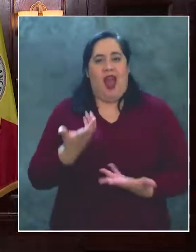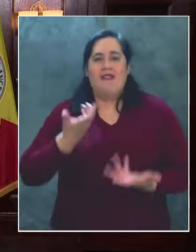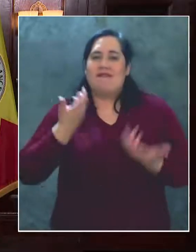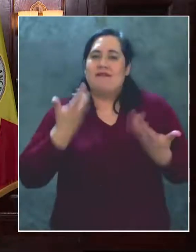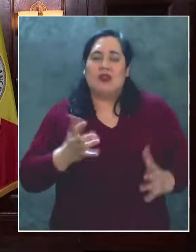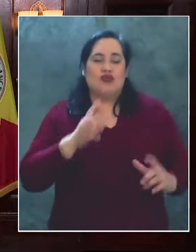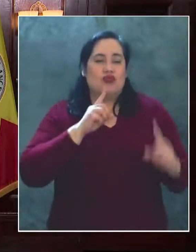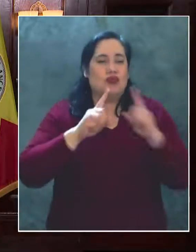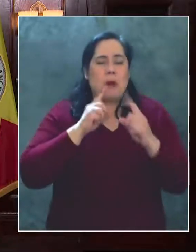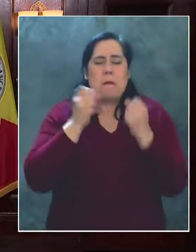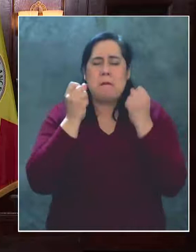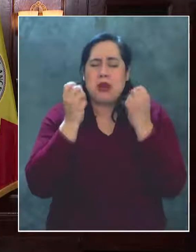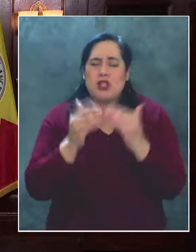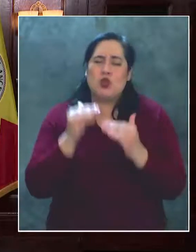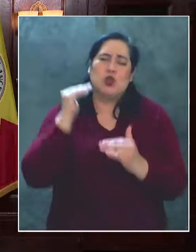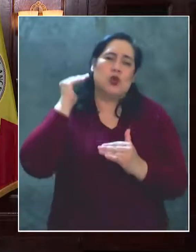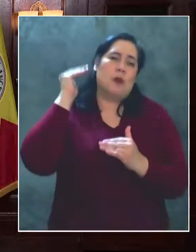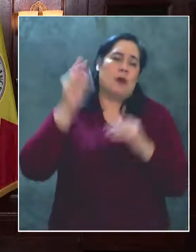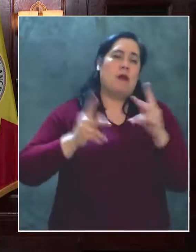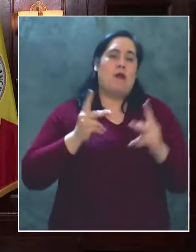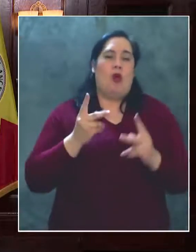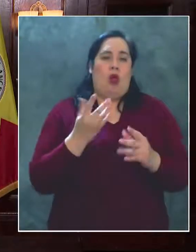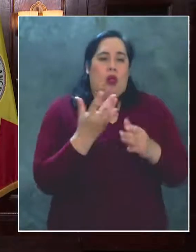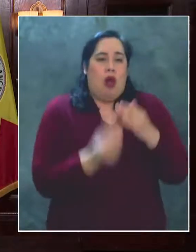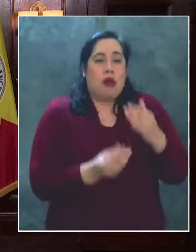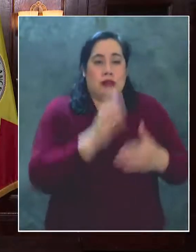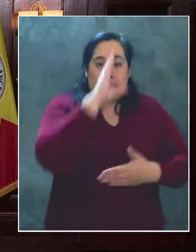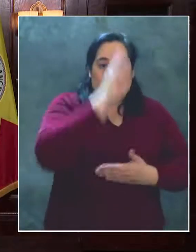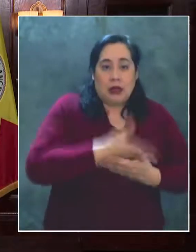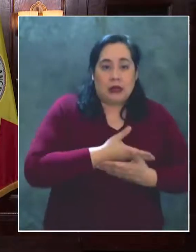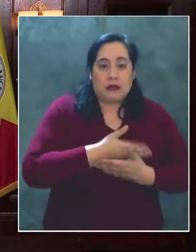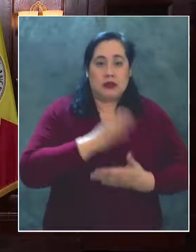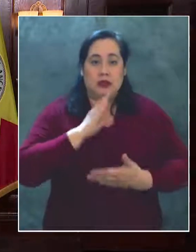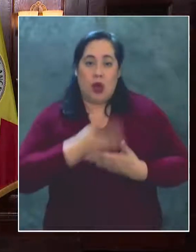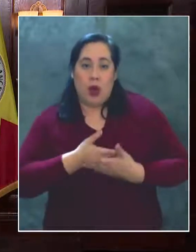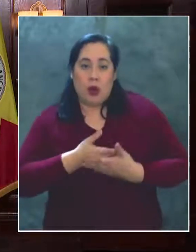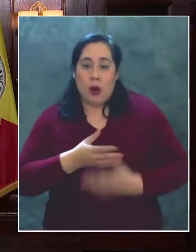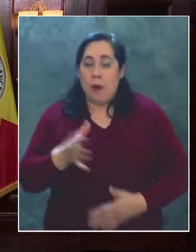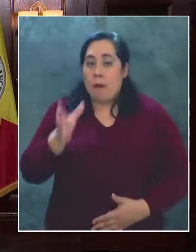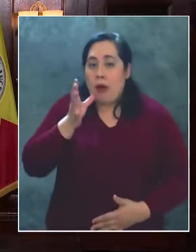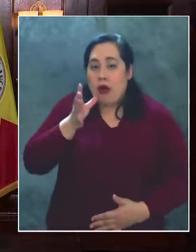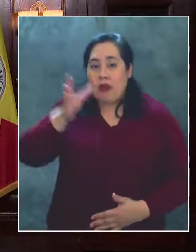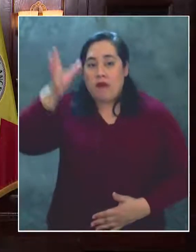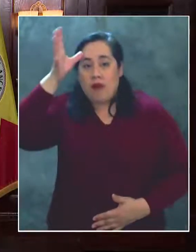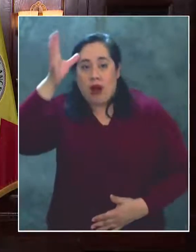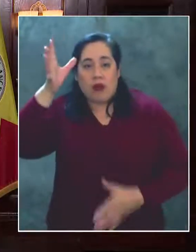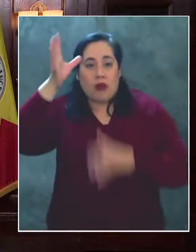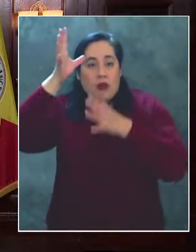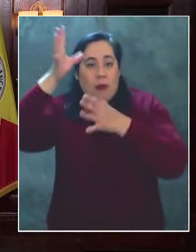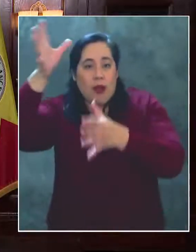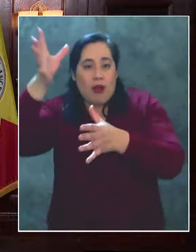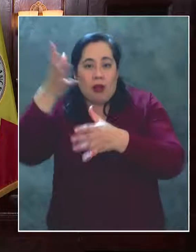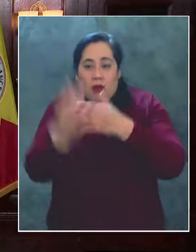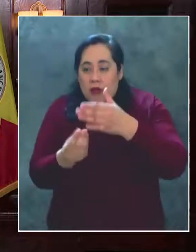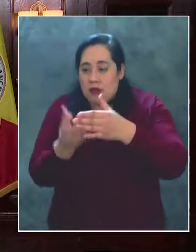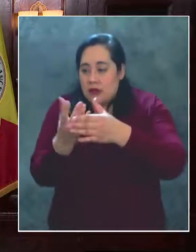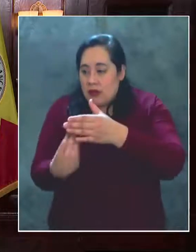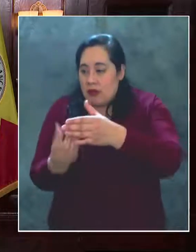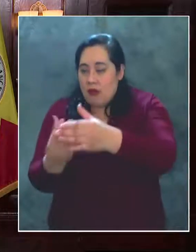LOST SOMEBODY. TOO MANY WHO HAVE LOST A SON OR DAUGHTER OR MOTHER OR FATHER OR GRANDPARENT.